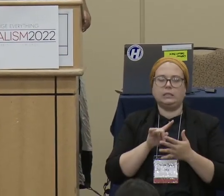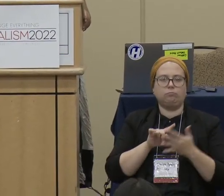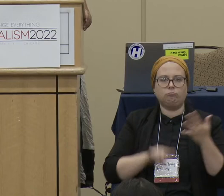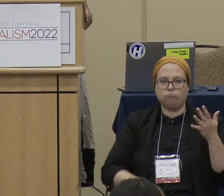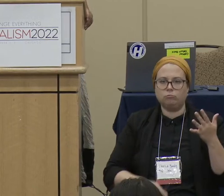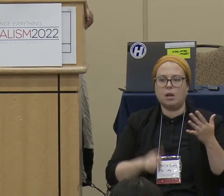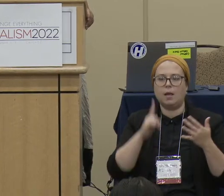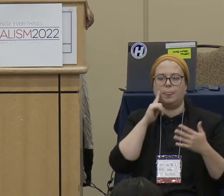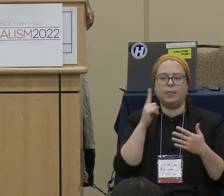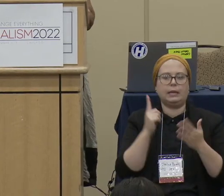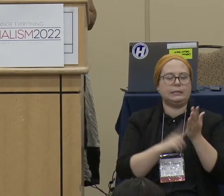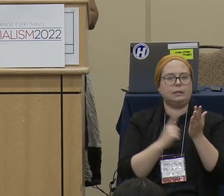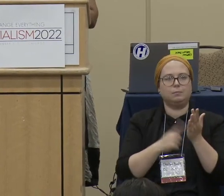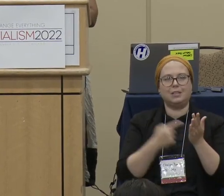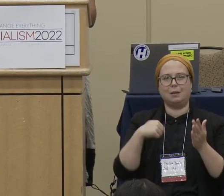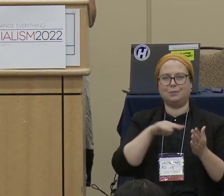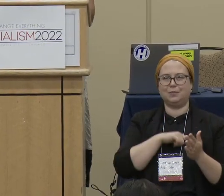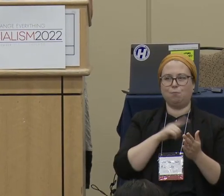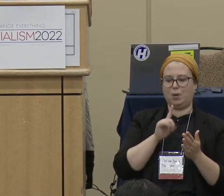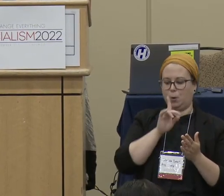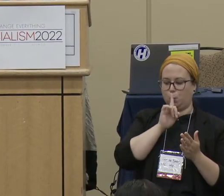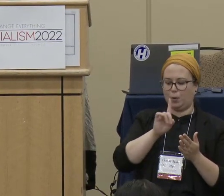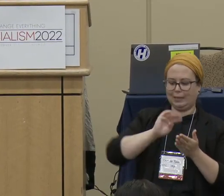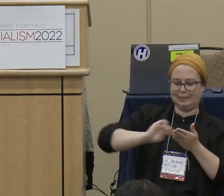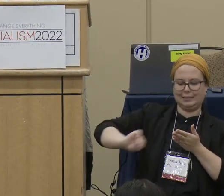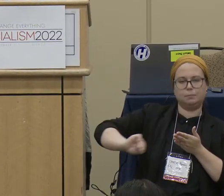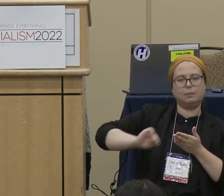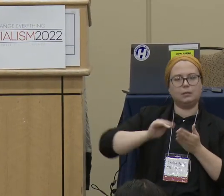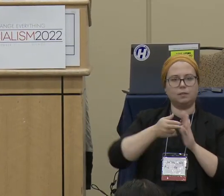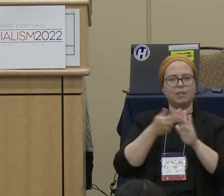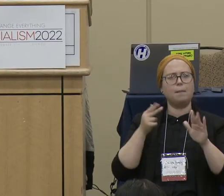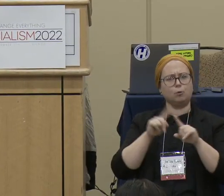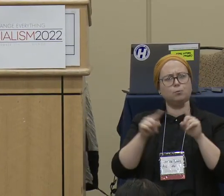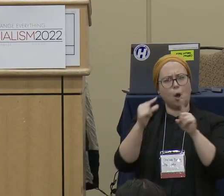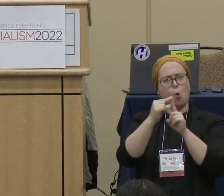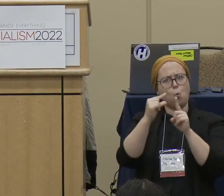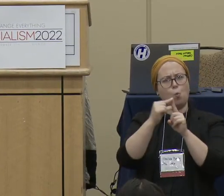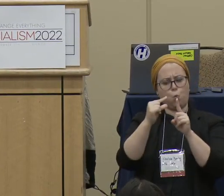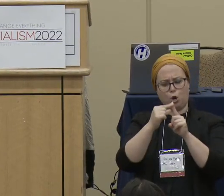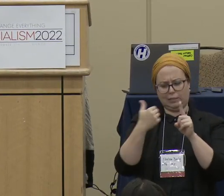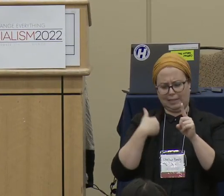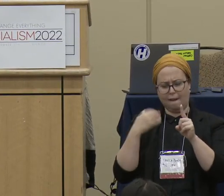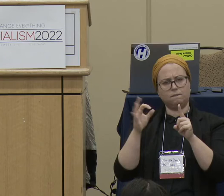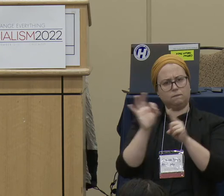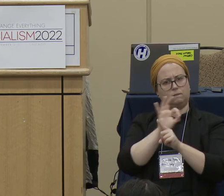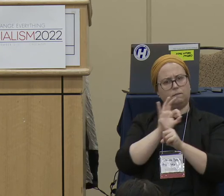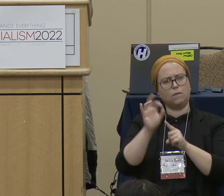can be intimidating, socialists, et cetera. I think sometimes we get dismissive of labels, but words do serve a